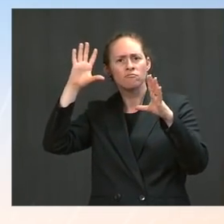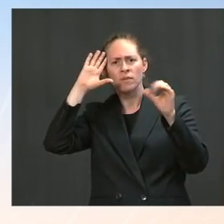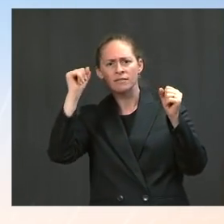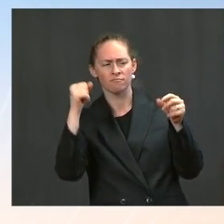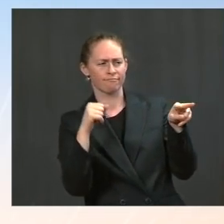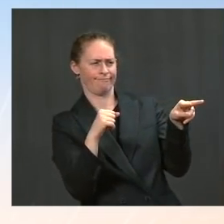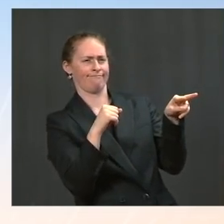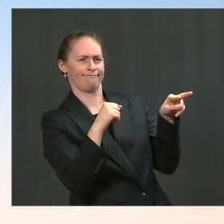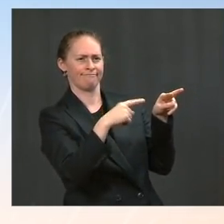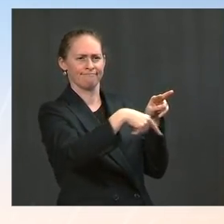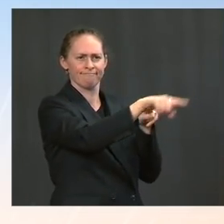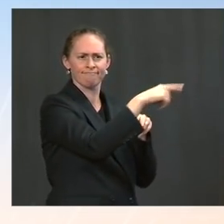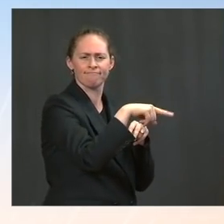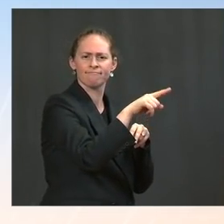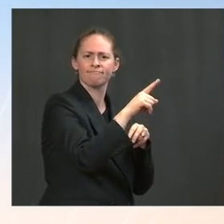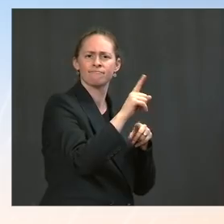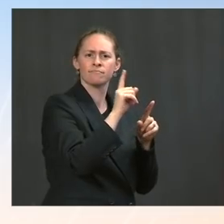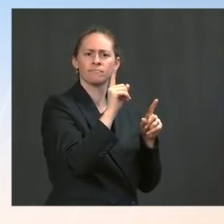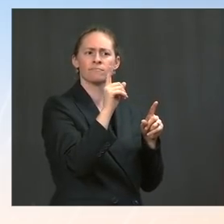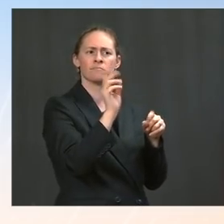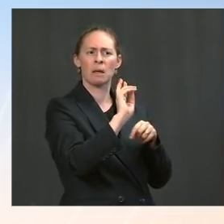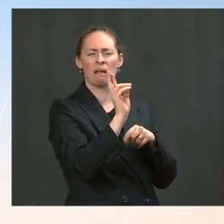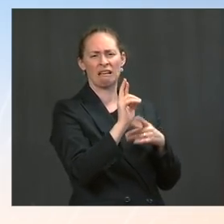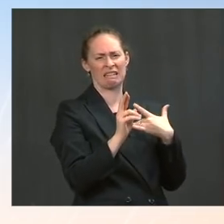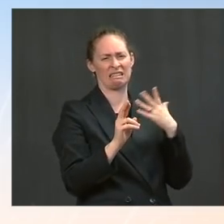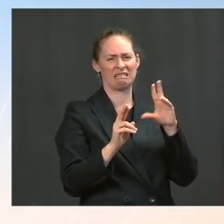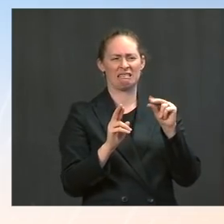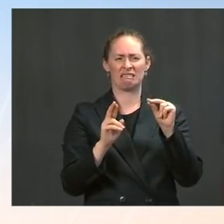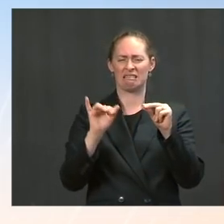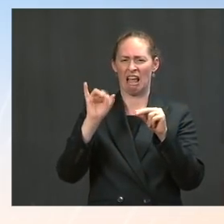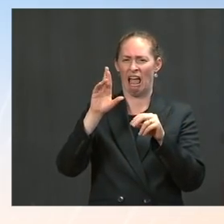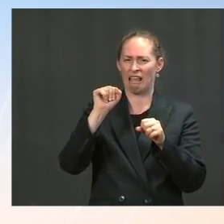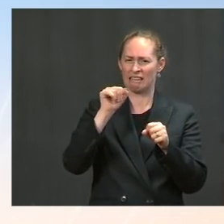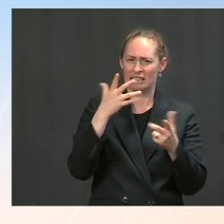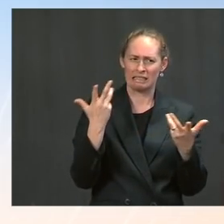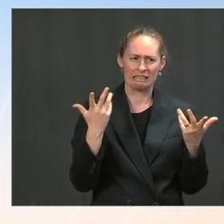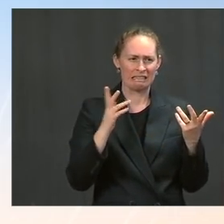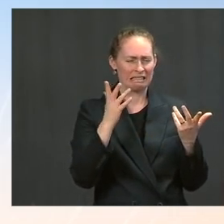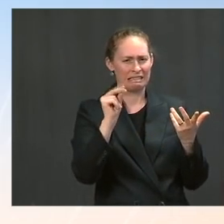won't be enough to generate enough revenue? Ms. Psaki: Well, first, I would say: The President has proposed a number of ways